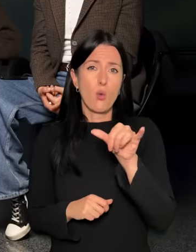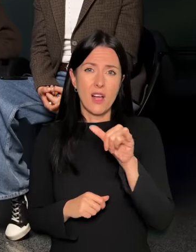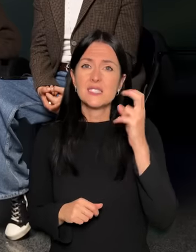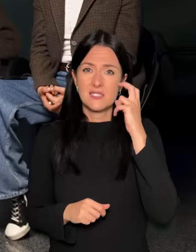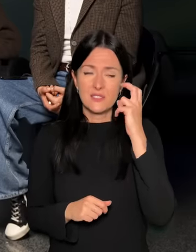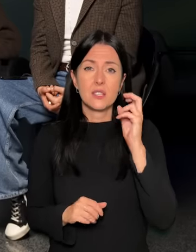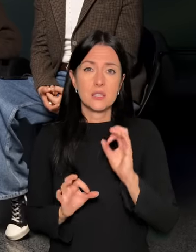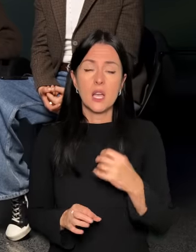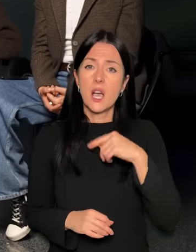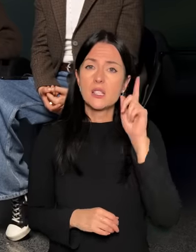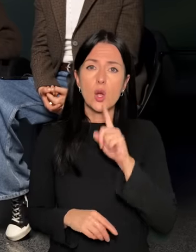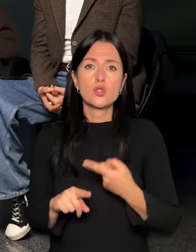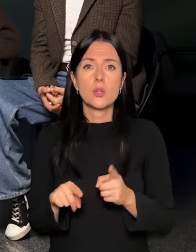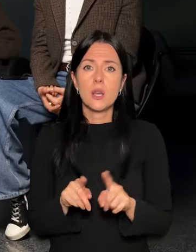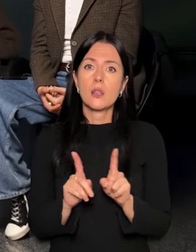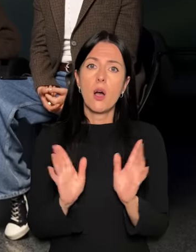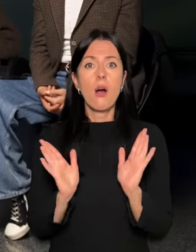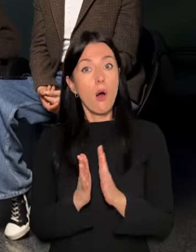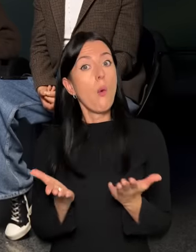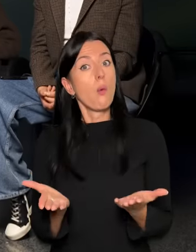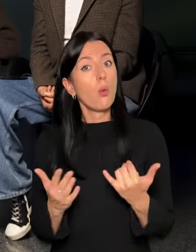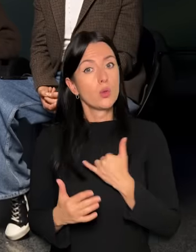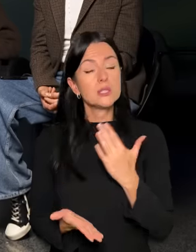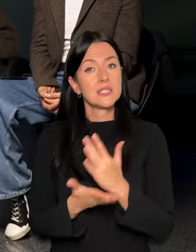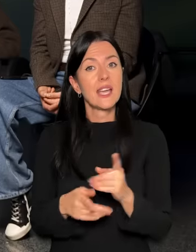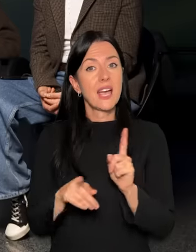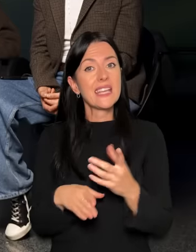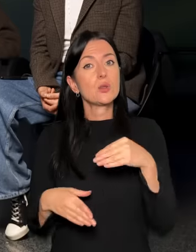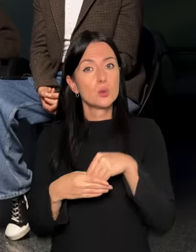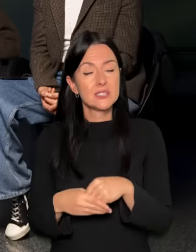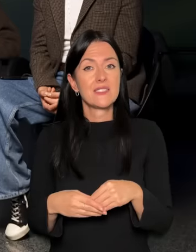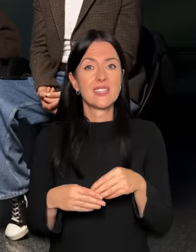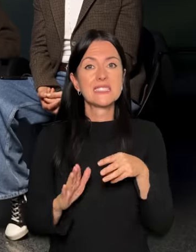That's in Kyiv, right? I know it means that we have inclusive stations.